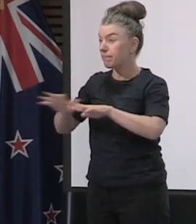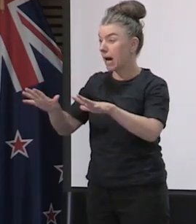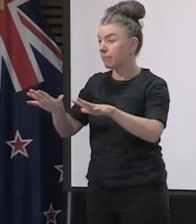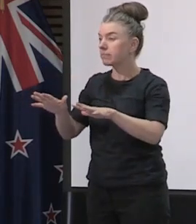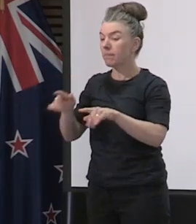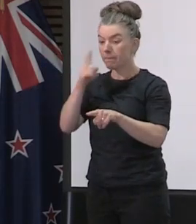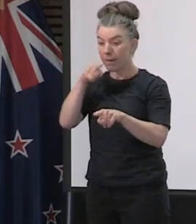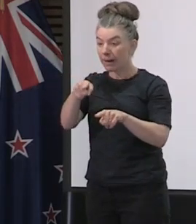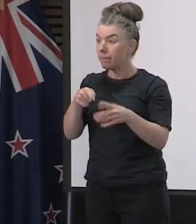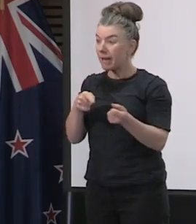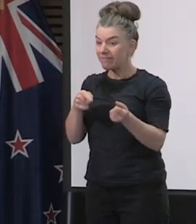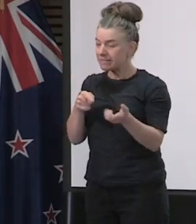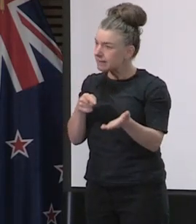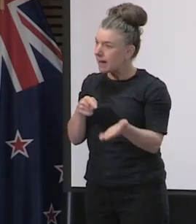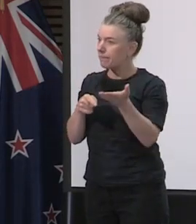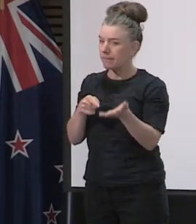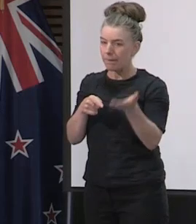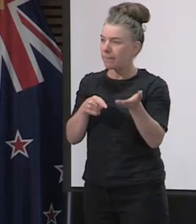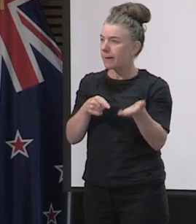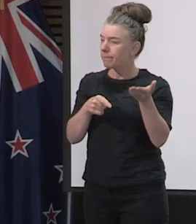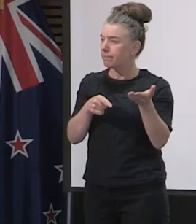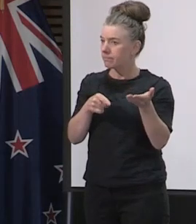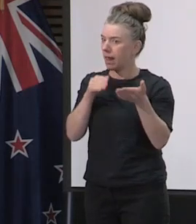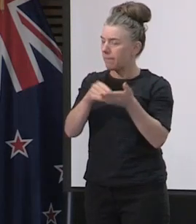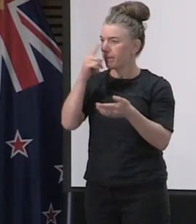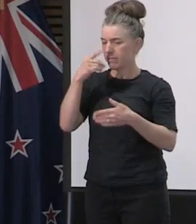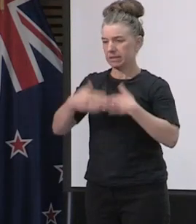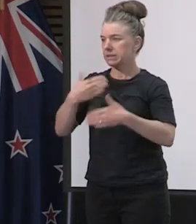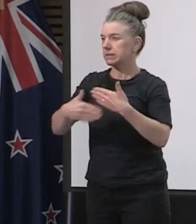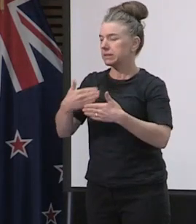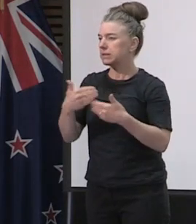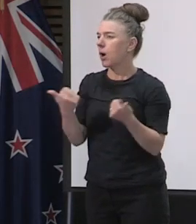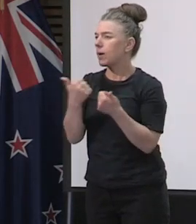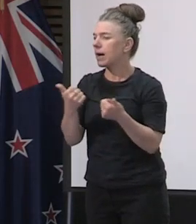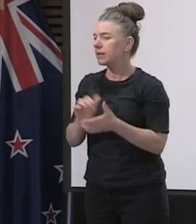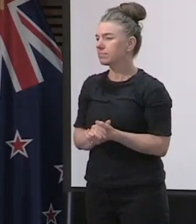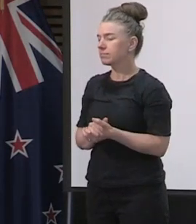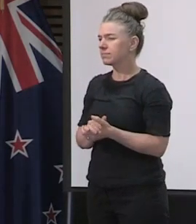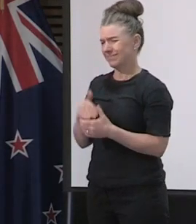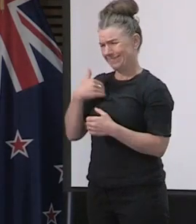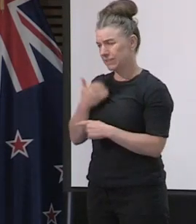things we did when the virus hit was to increase benefits to ensure those who lost their